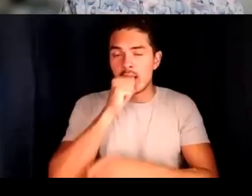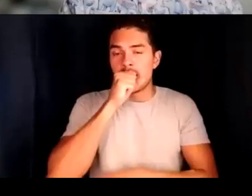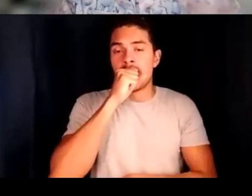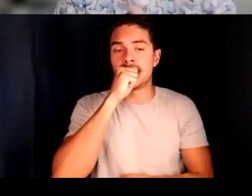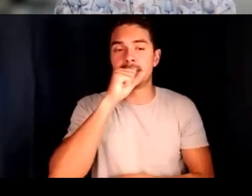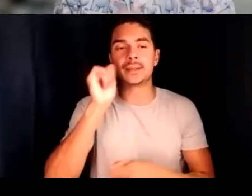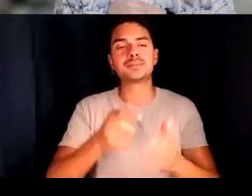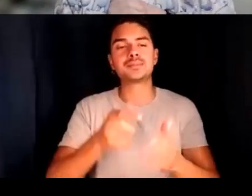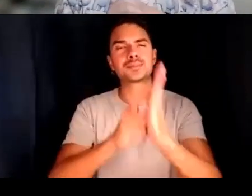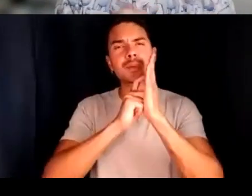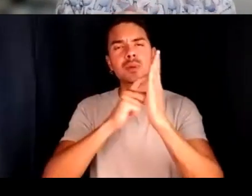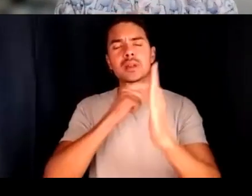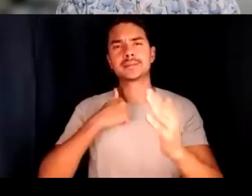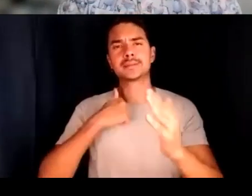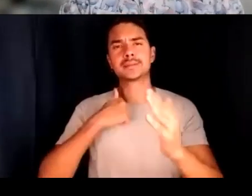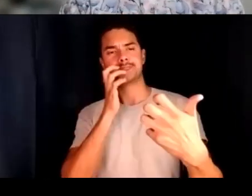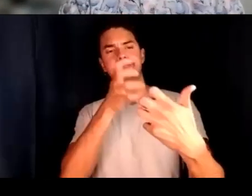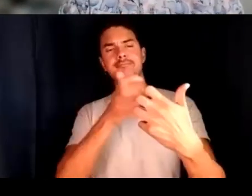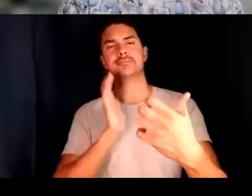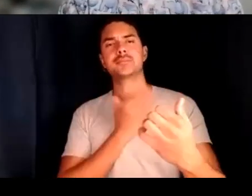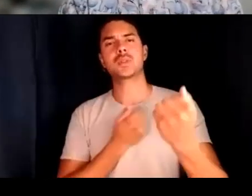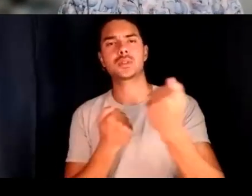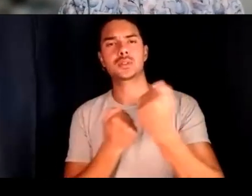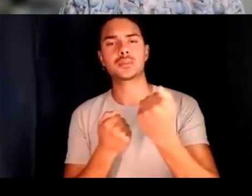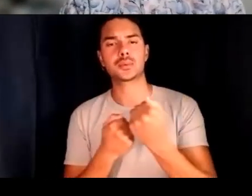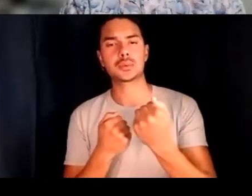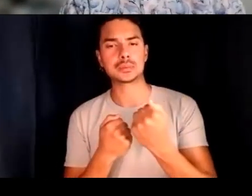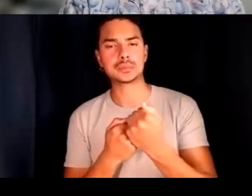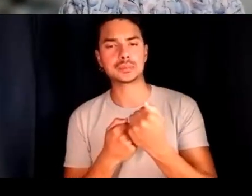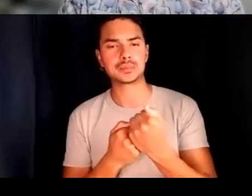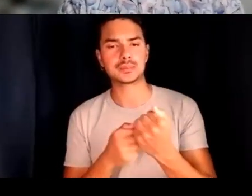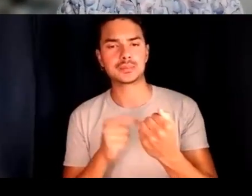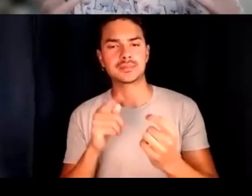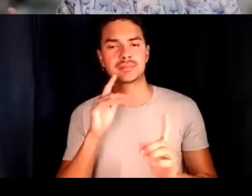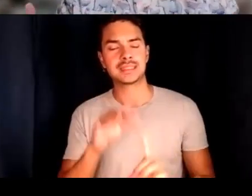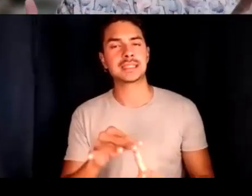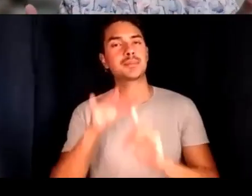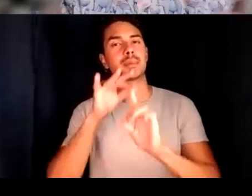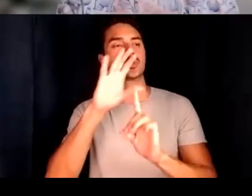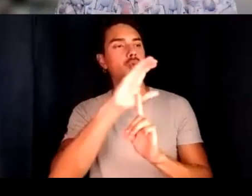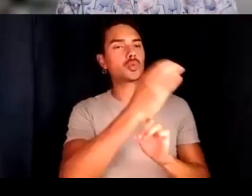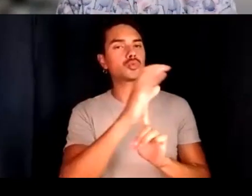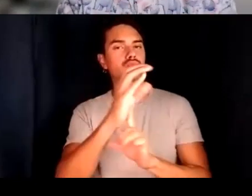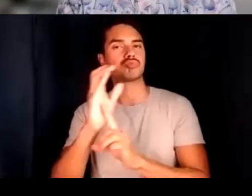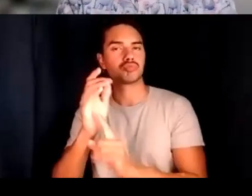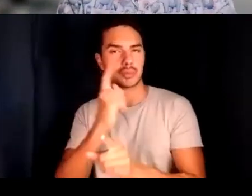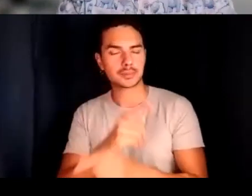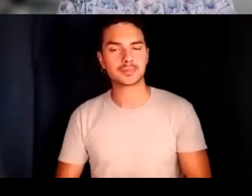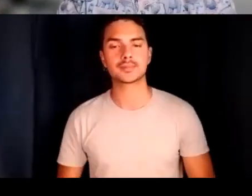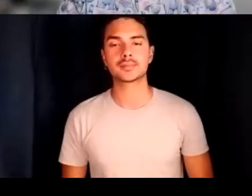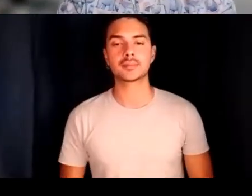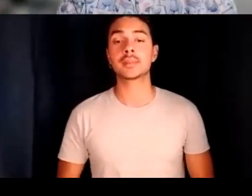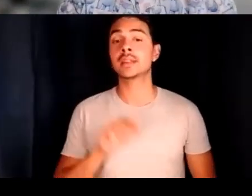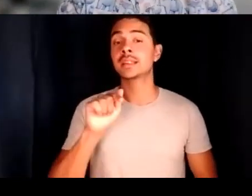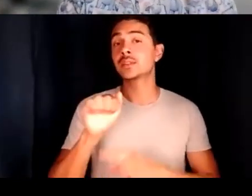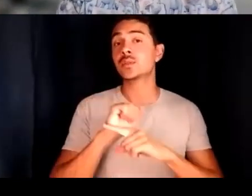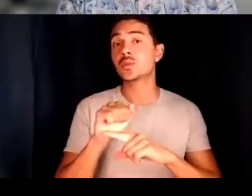to those unique cultures and aspects of our lives. We hope this training is also trauma-informed and empowerment-based.